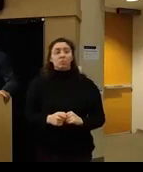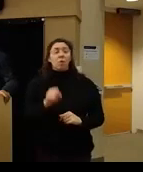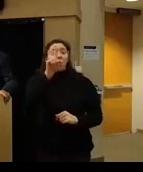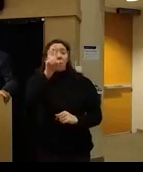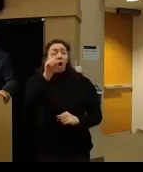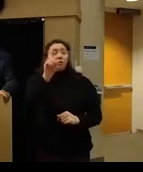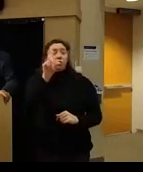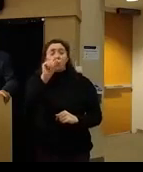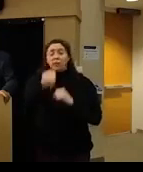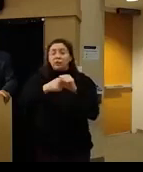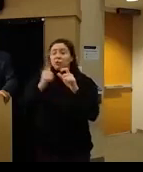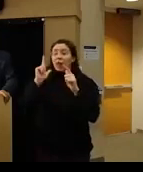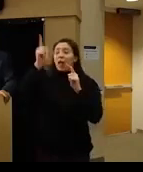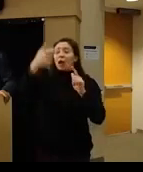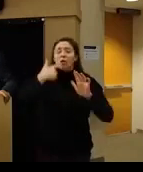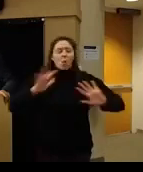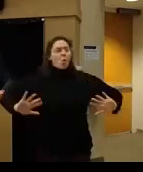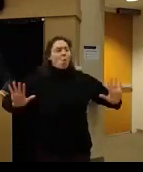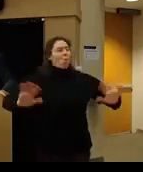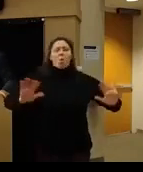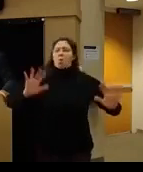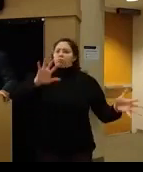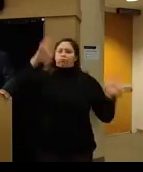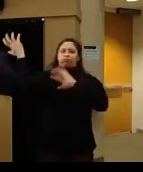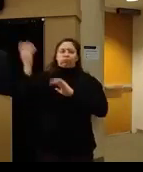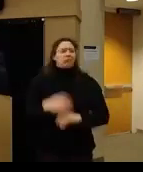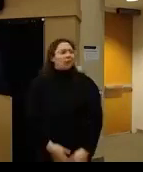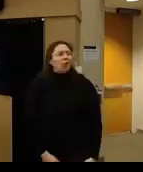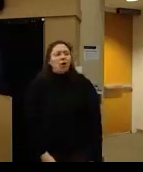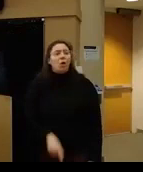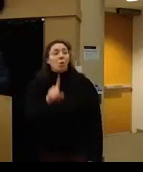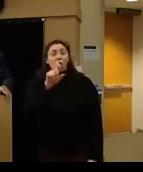years before somebody said wait a minute this is lot of control but it was 130 years before there